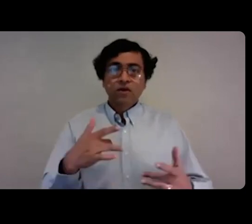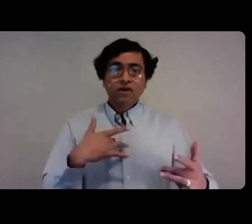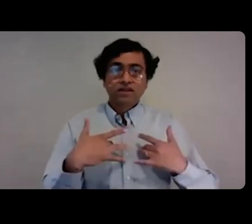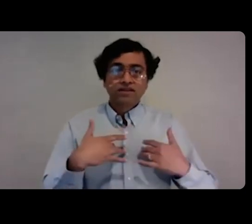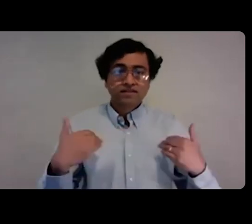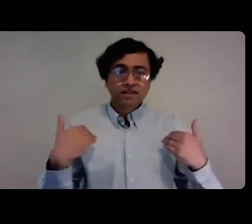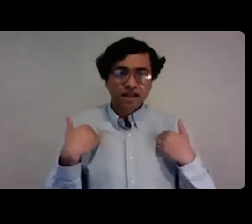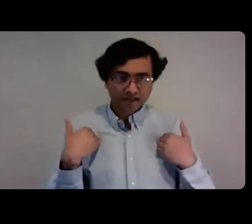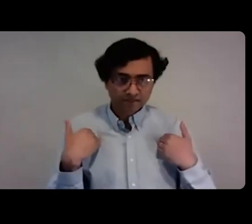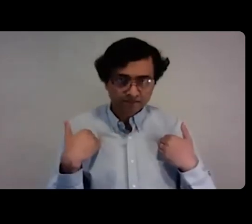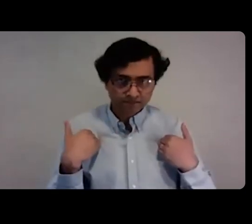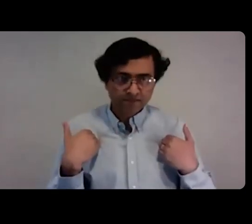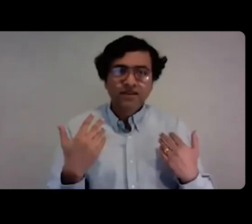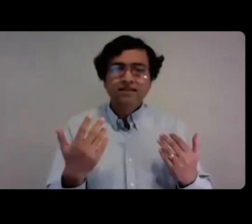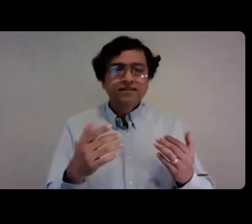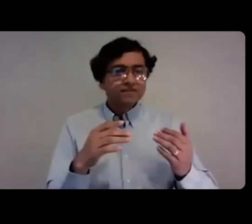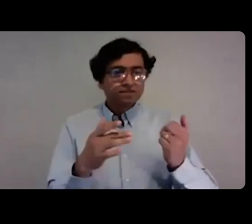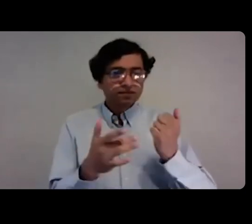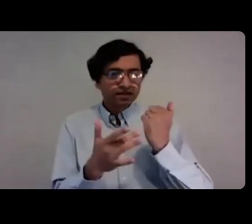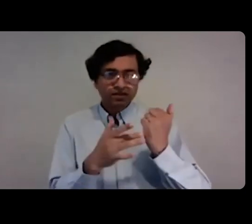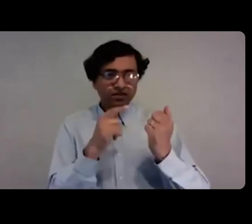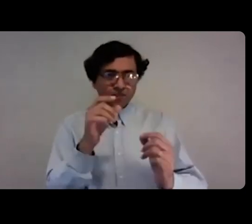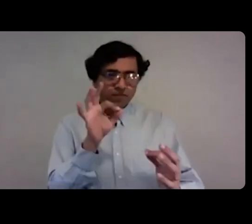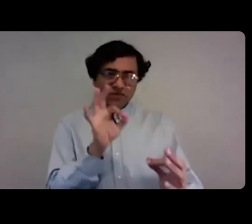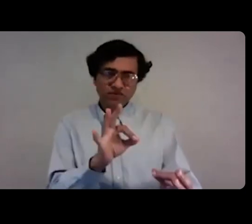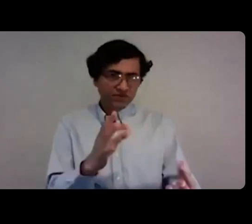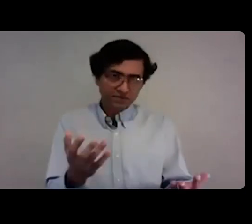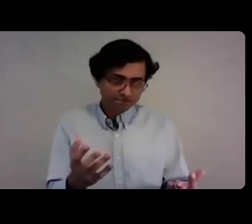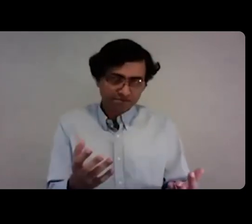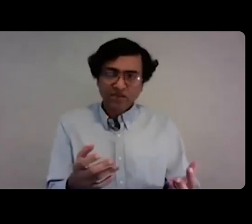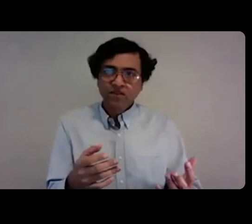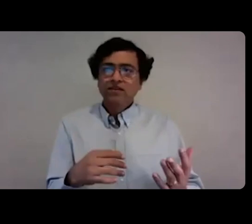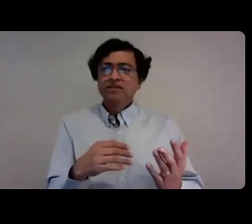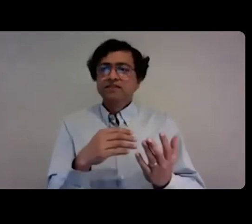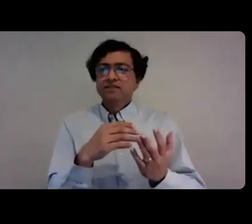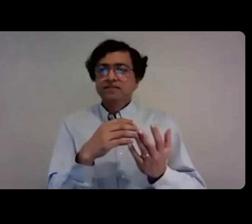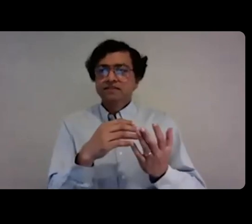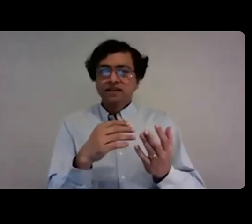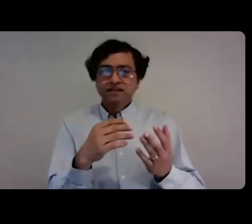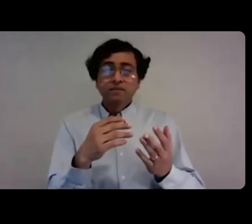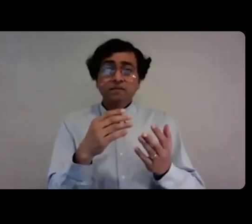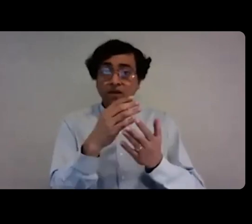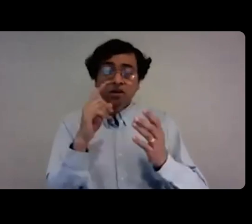We asked them about concerns that they might have about communicating at work,